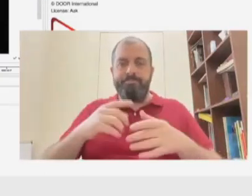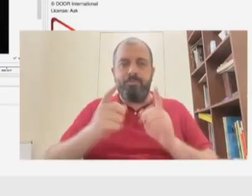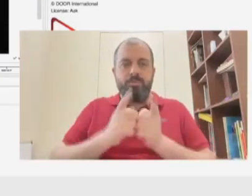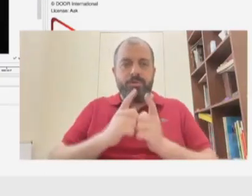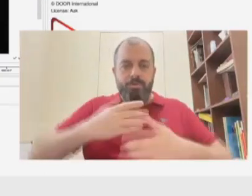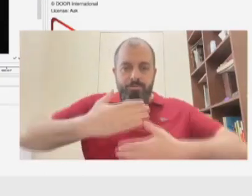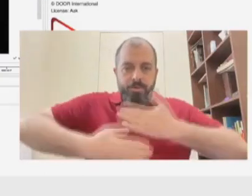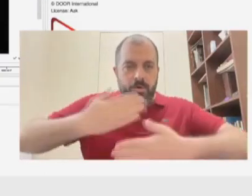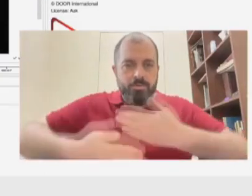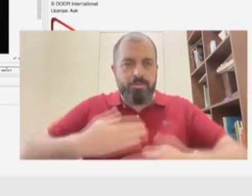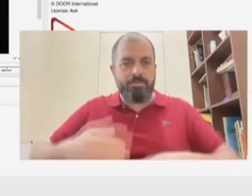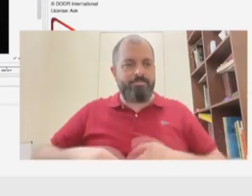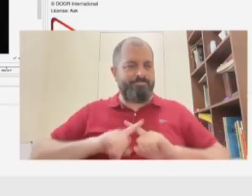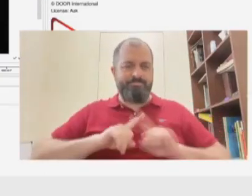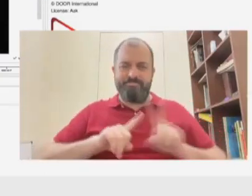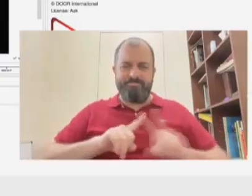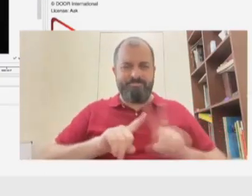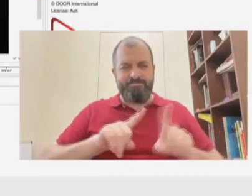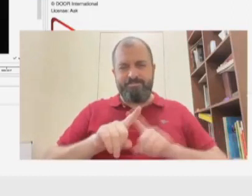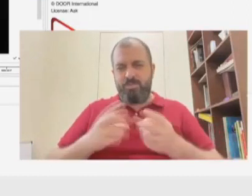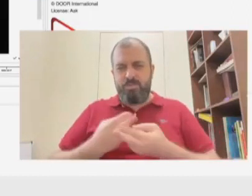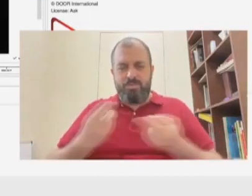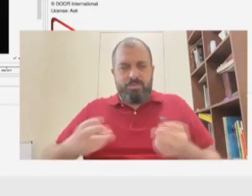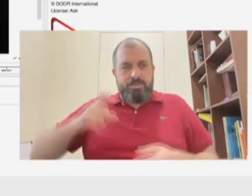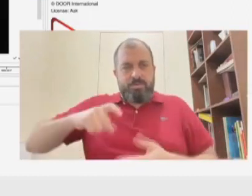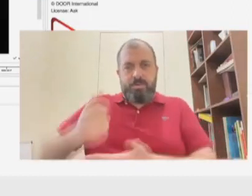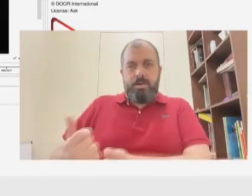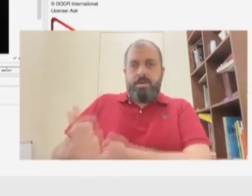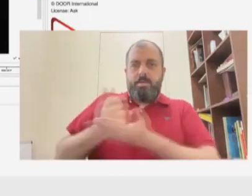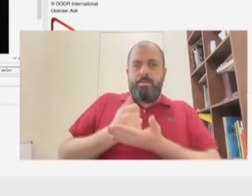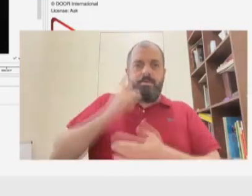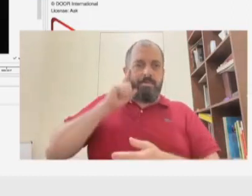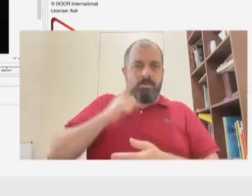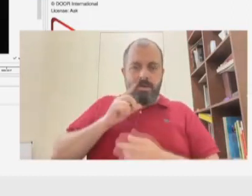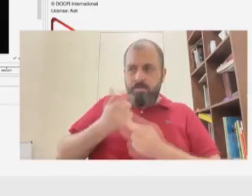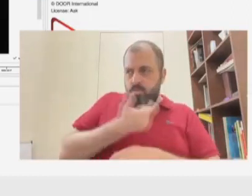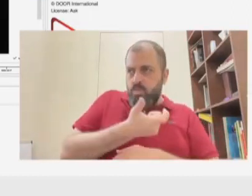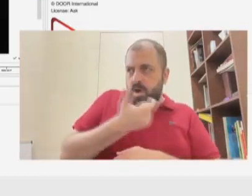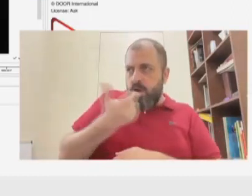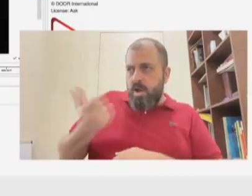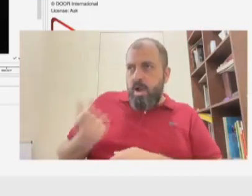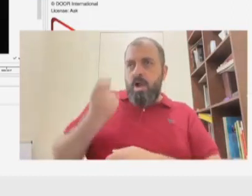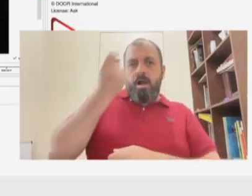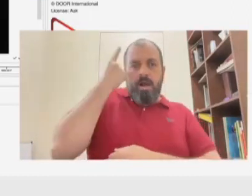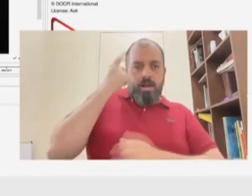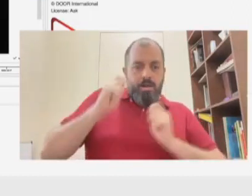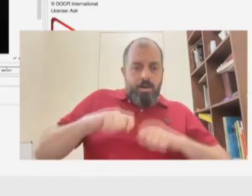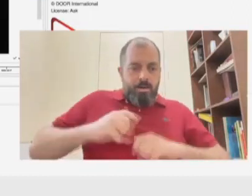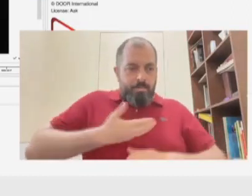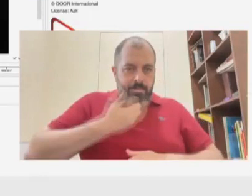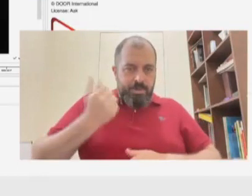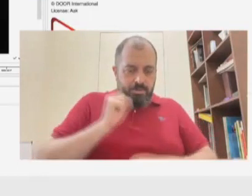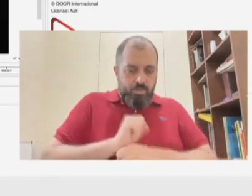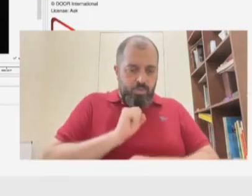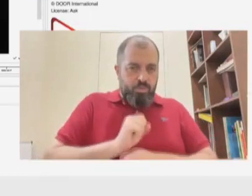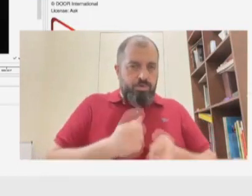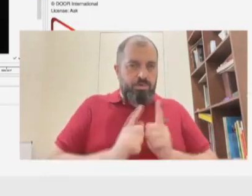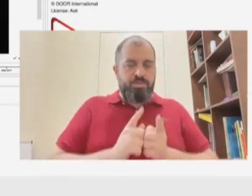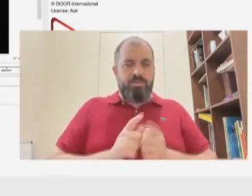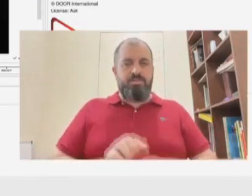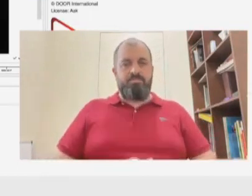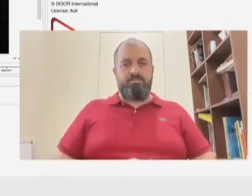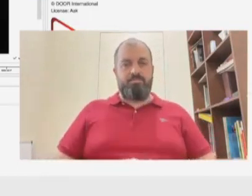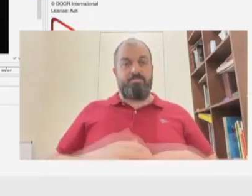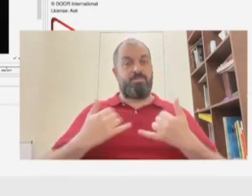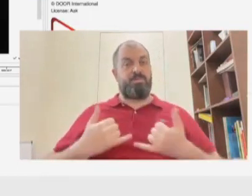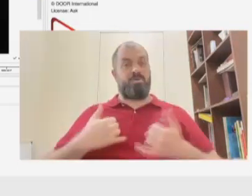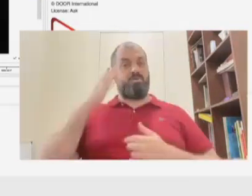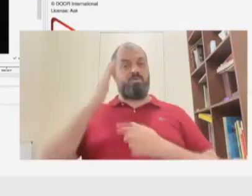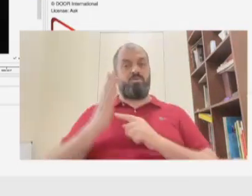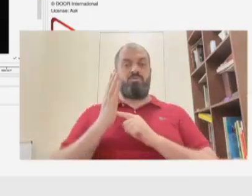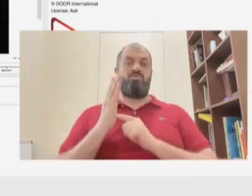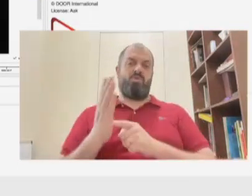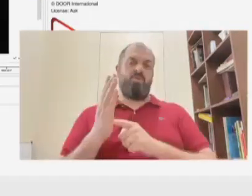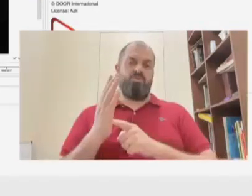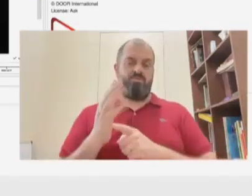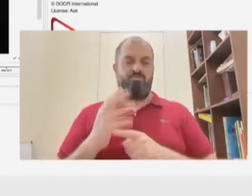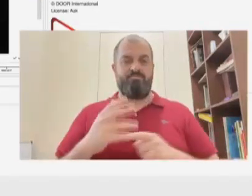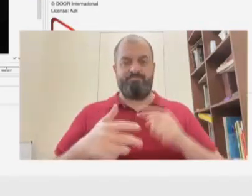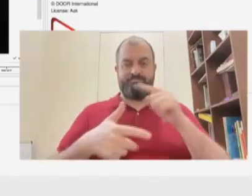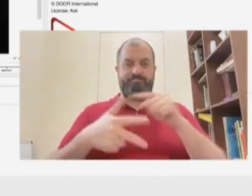And a variety of other resources that could help deft translators be able to watch that content in a video format and produce better quality translations.